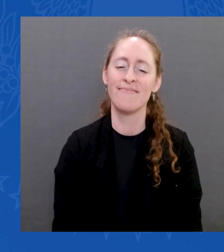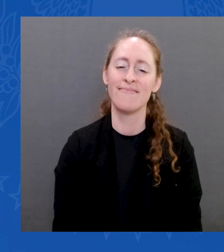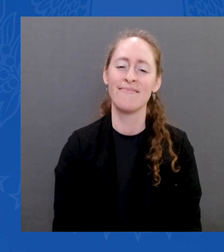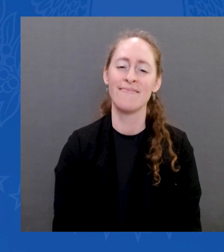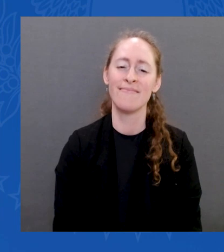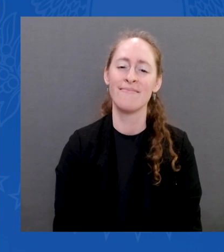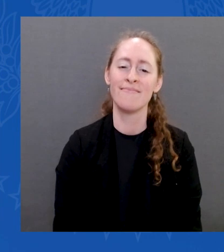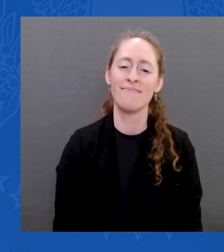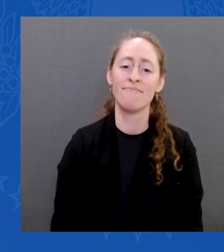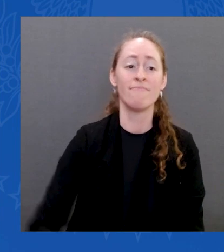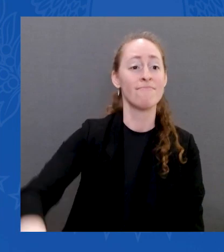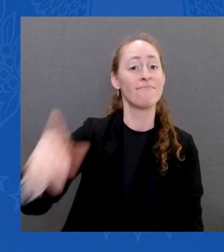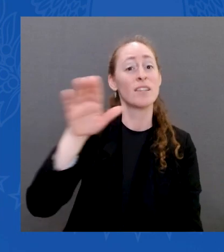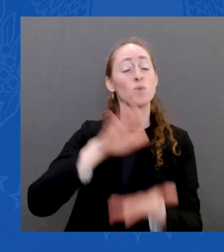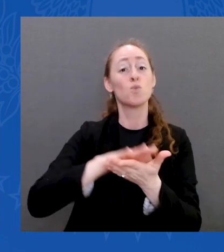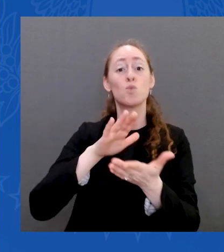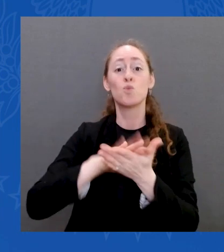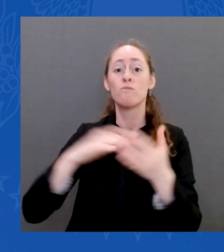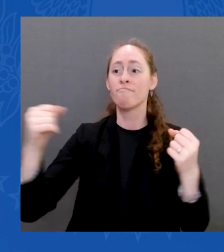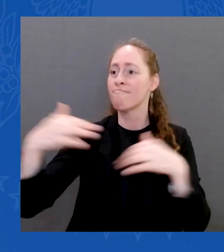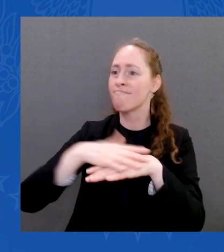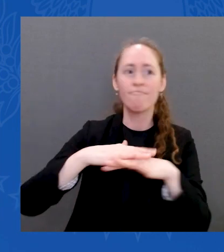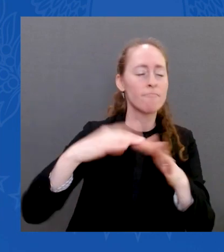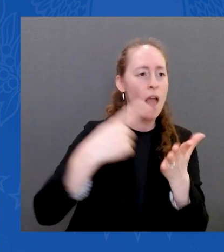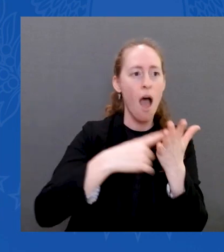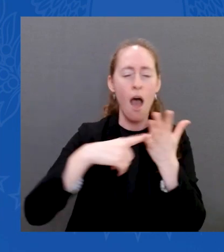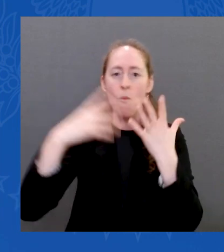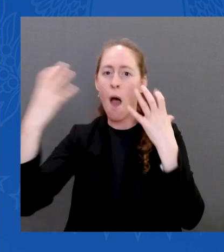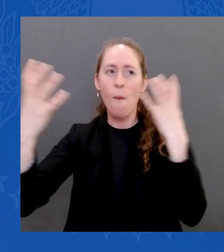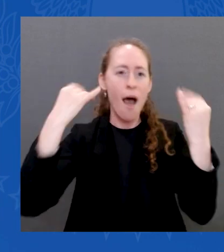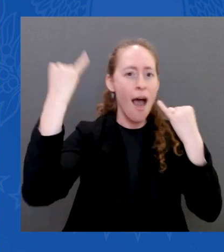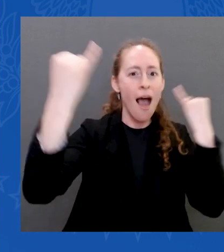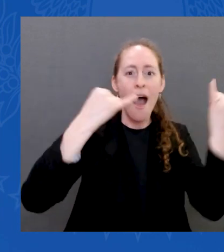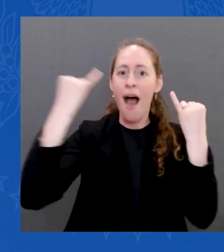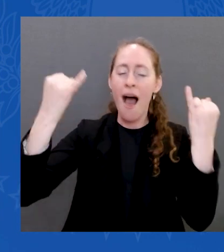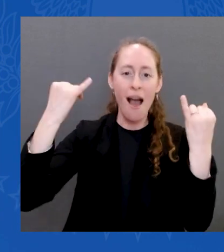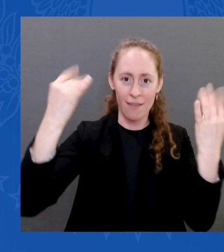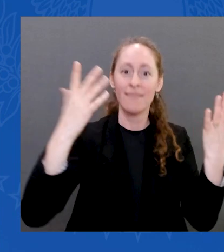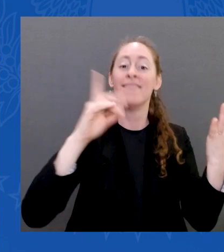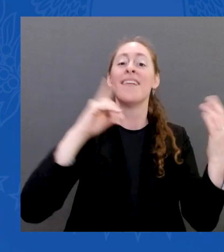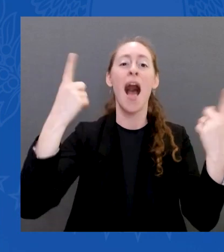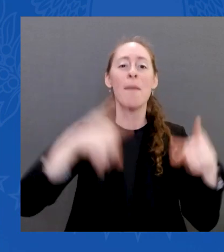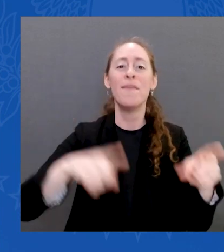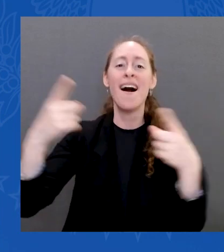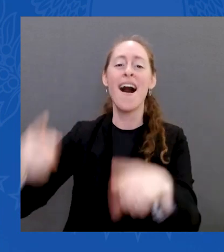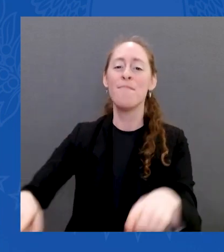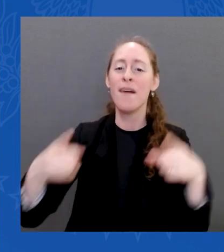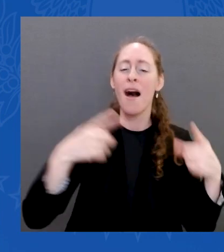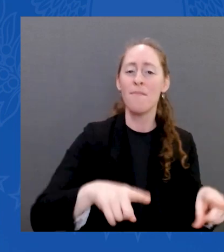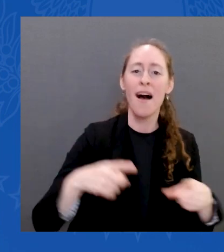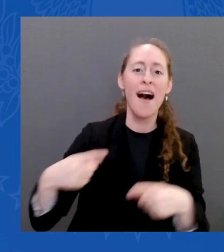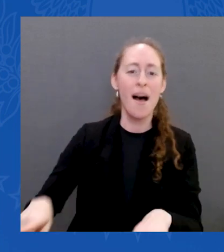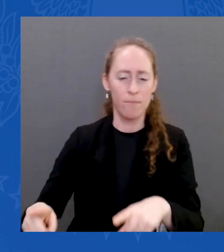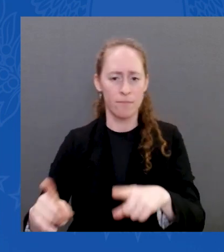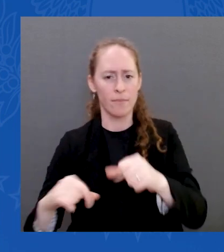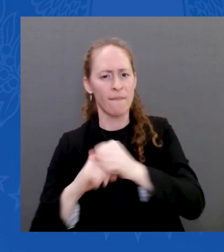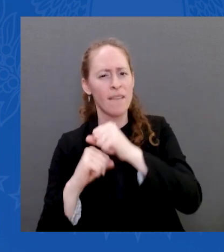It has been teachers who have laid the foundation of possibilities. It was my kindergarten teacher, Mr. Ross.